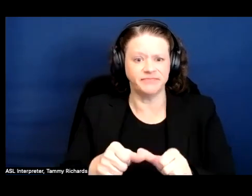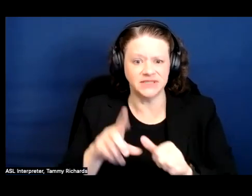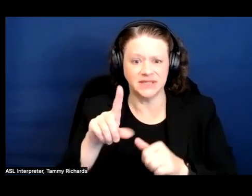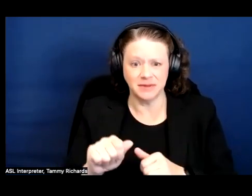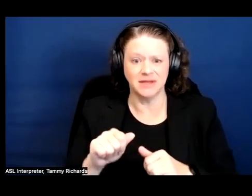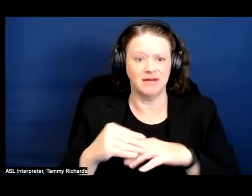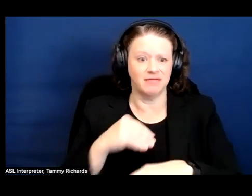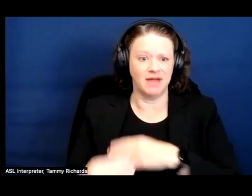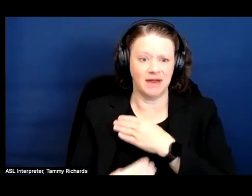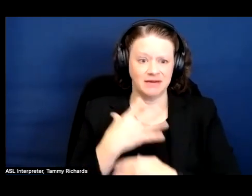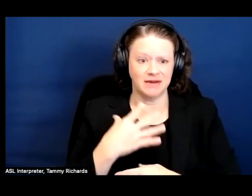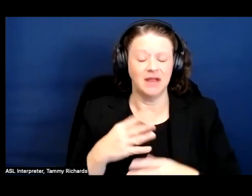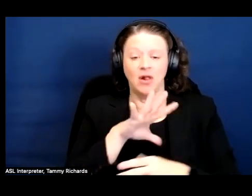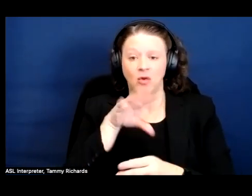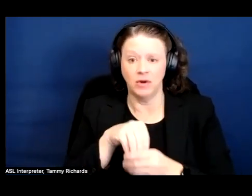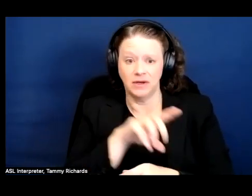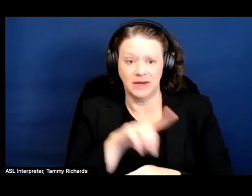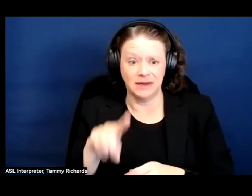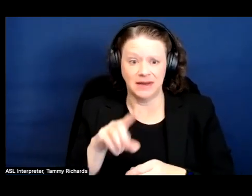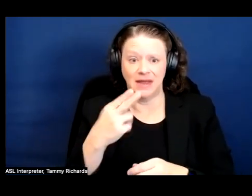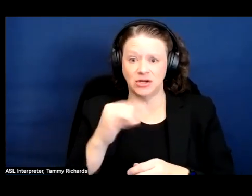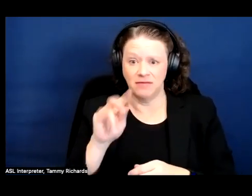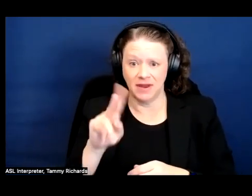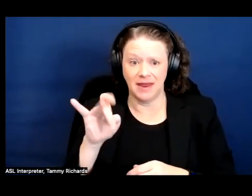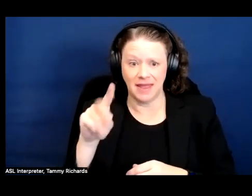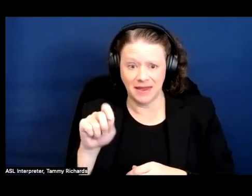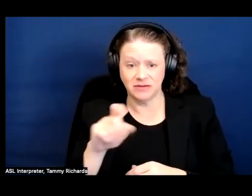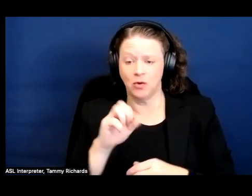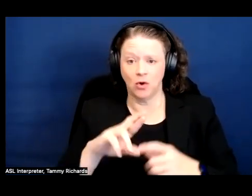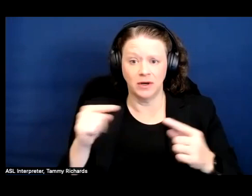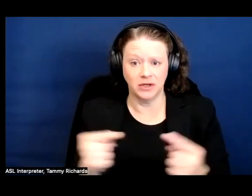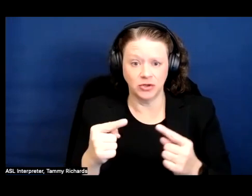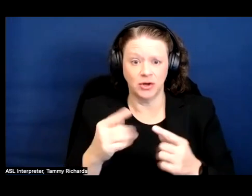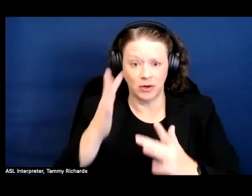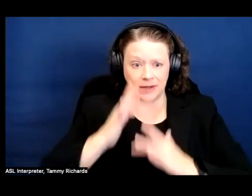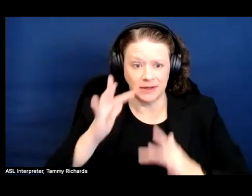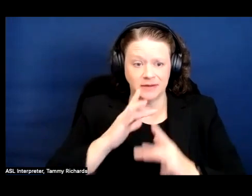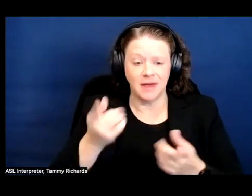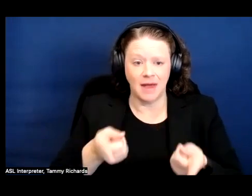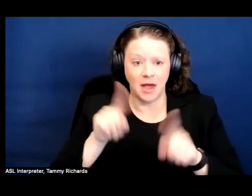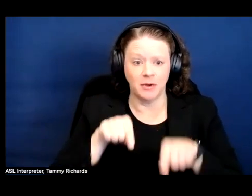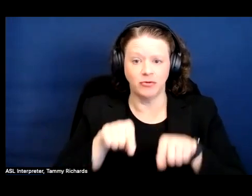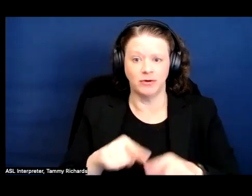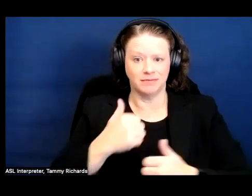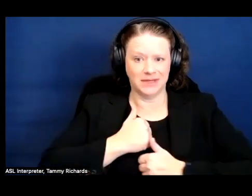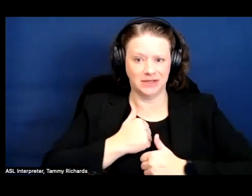There is no special training required for an animal to be an assistance animal, however, there has to be a nexus